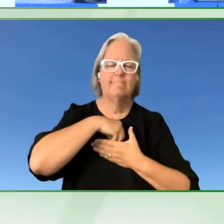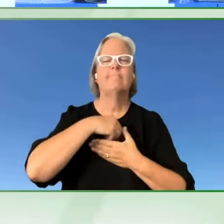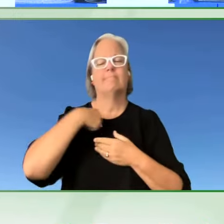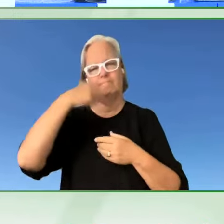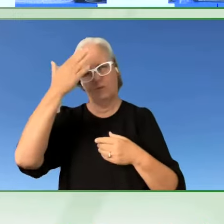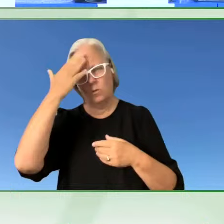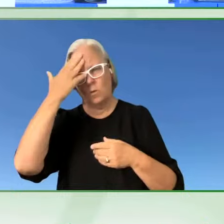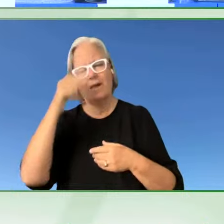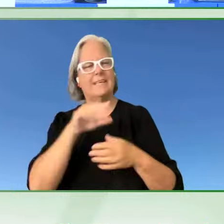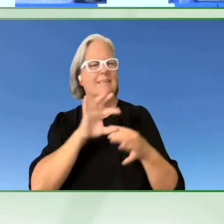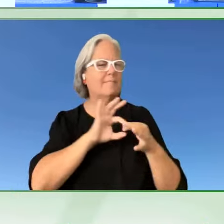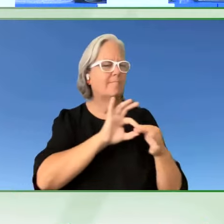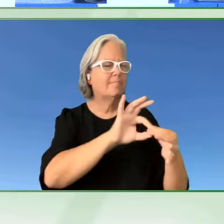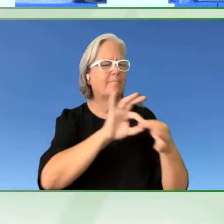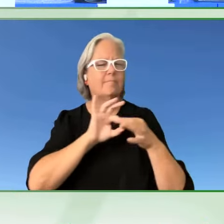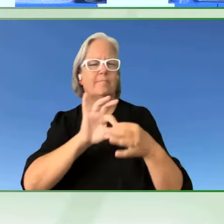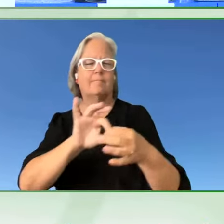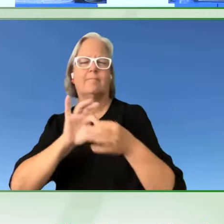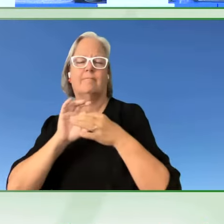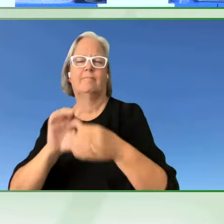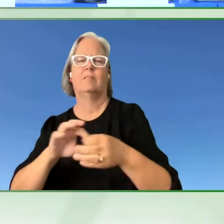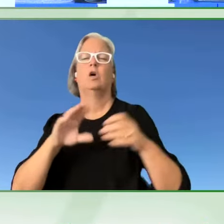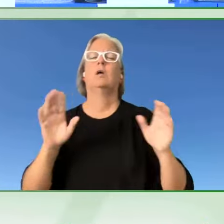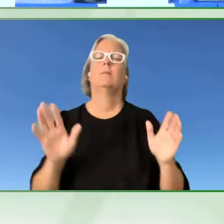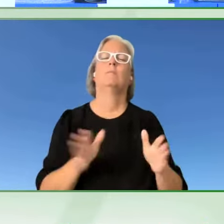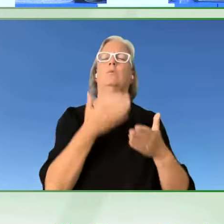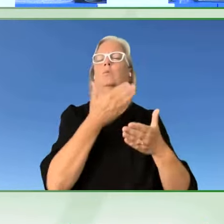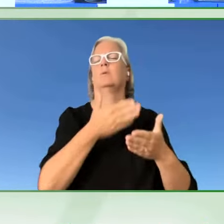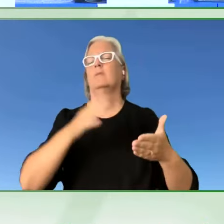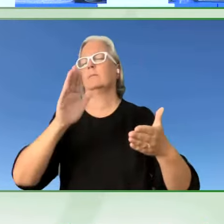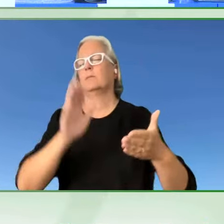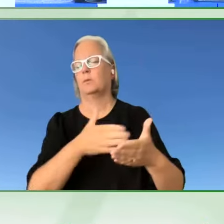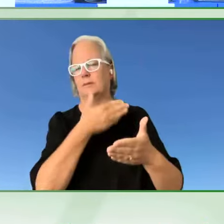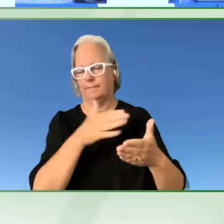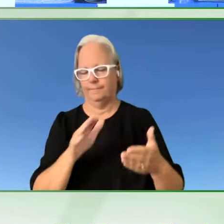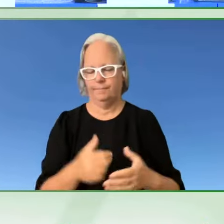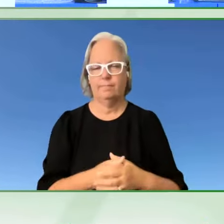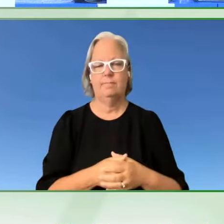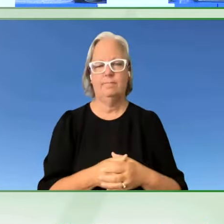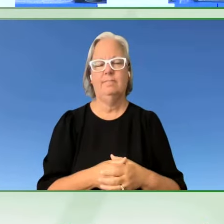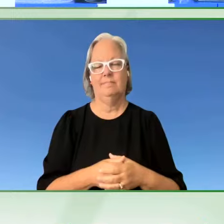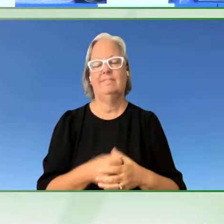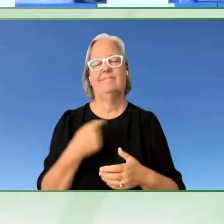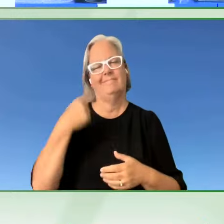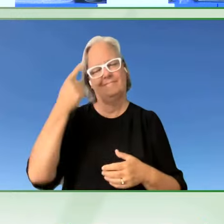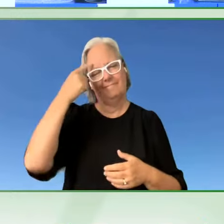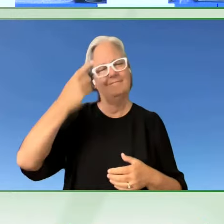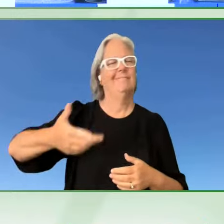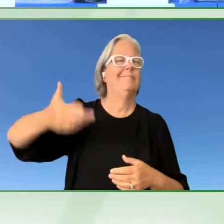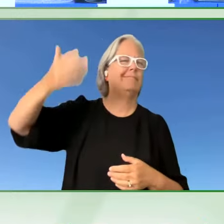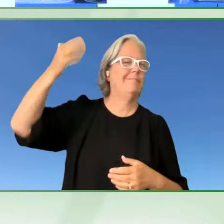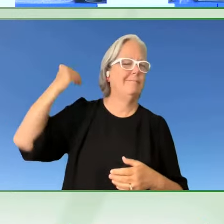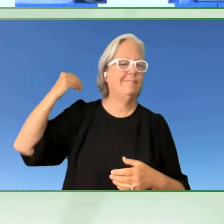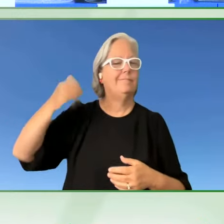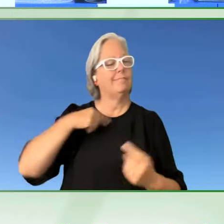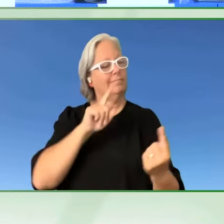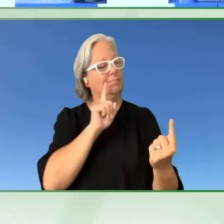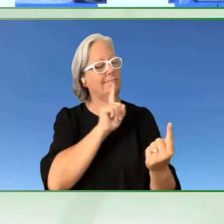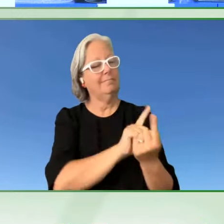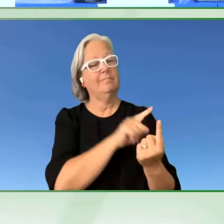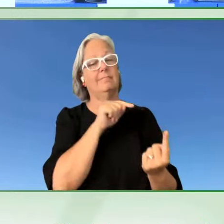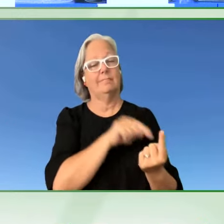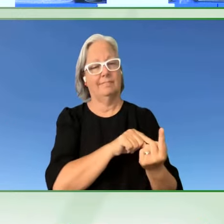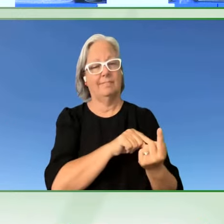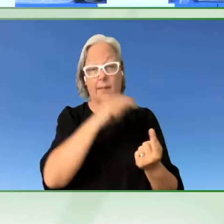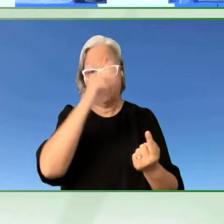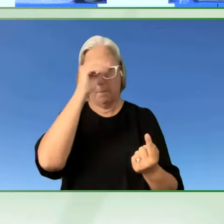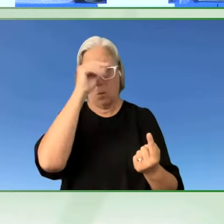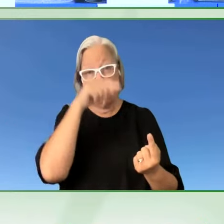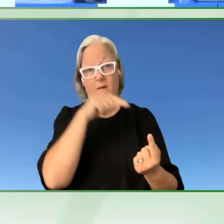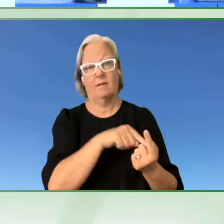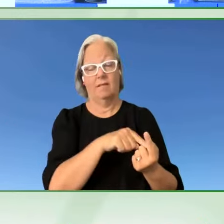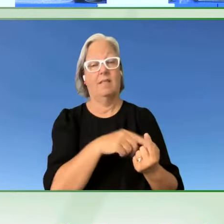learned about the importance of disability inclusion and really, during their childhood,